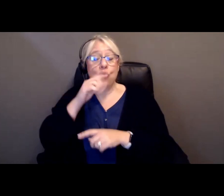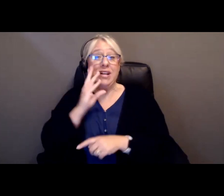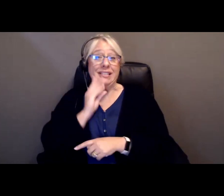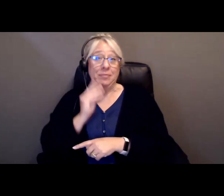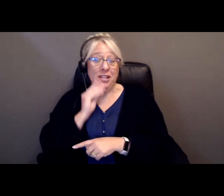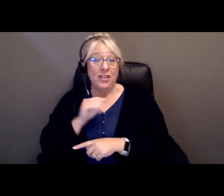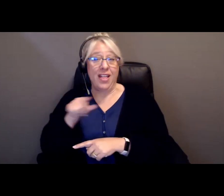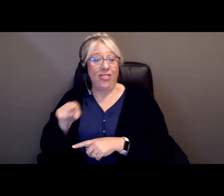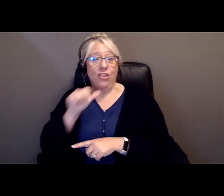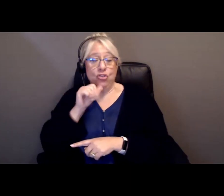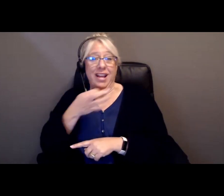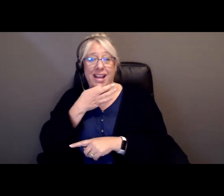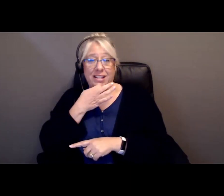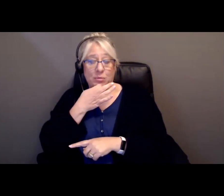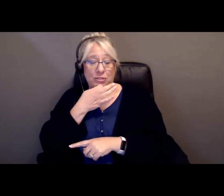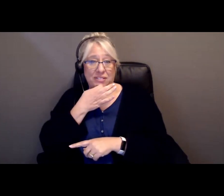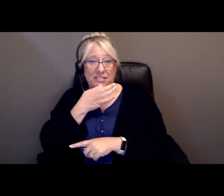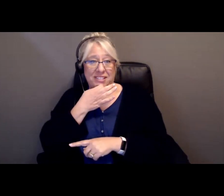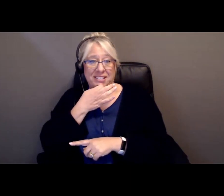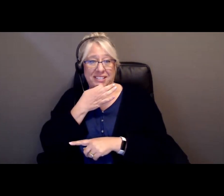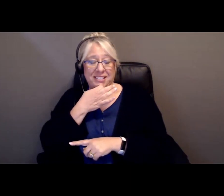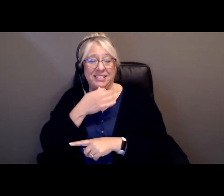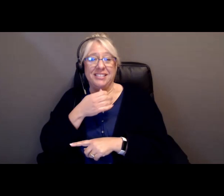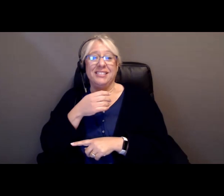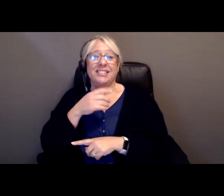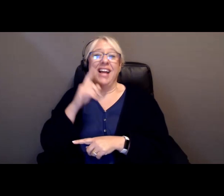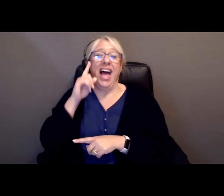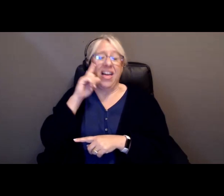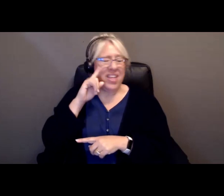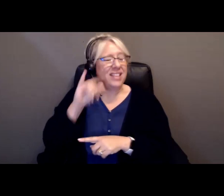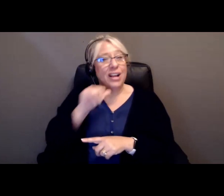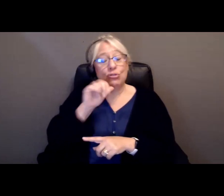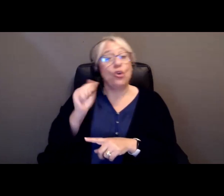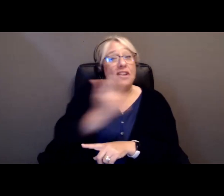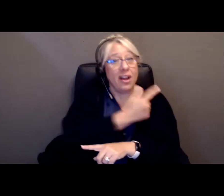not to say across the board. I think that's definitely changing. But I would also want to